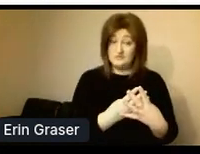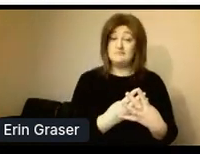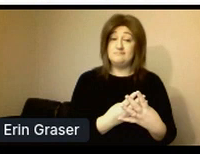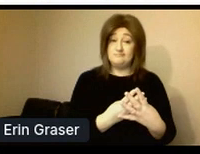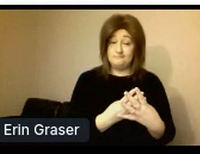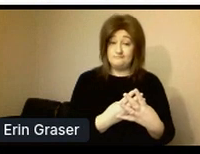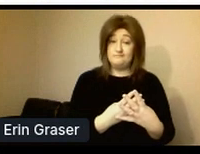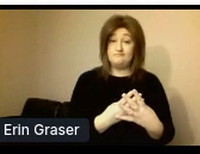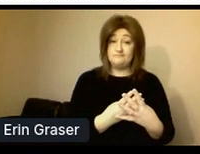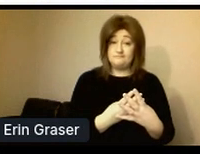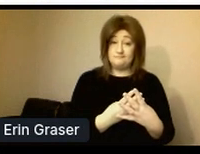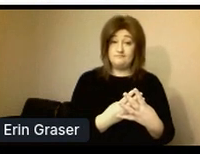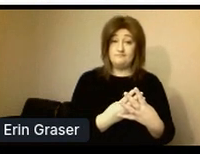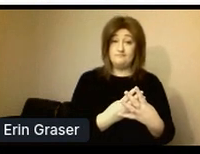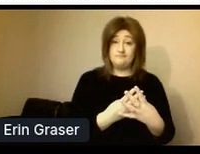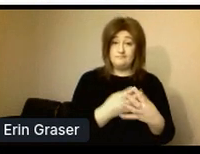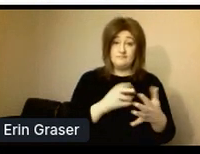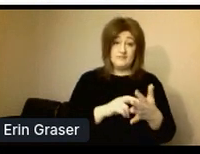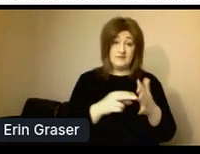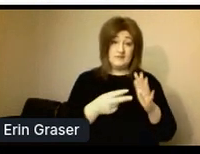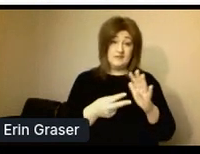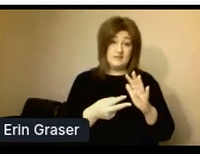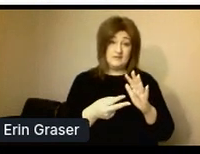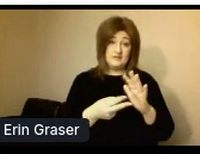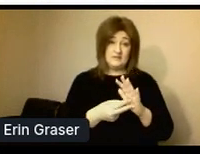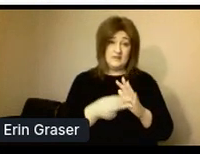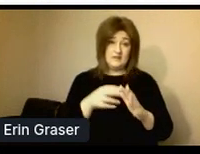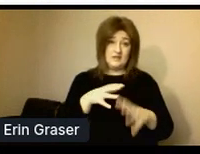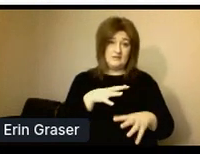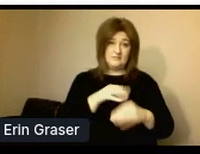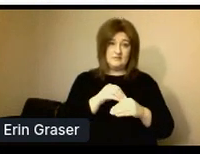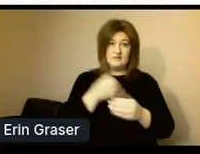It's the intentional exclusion of economic access